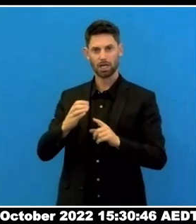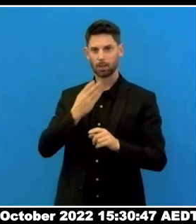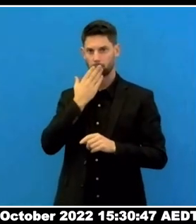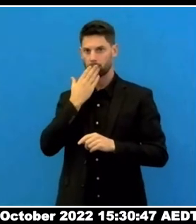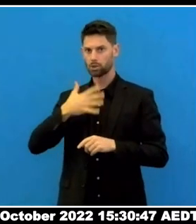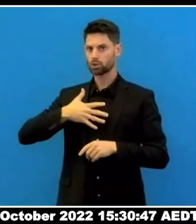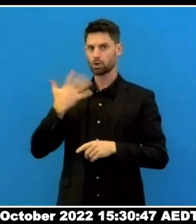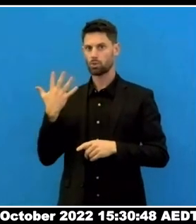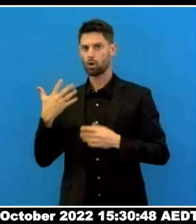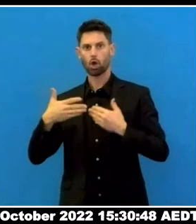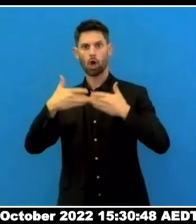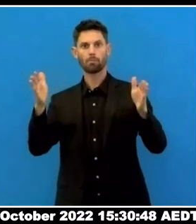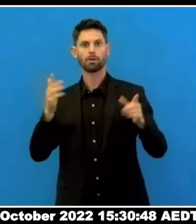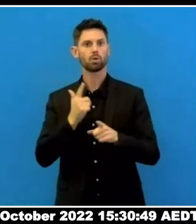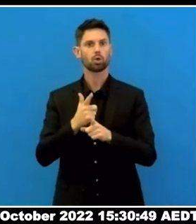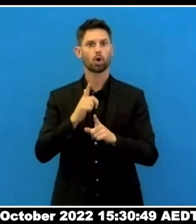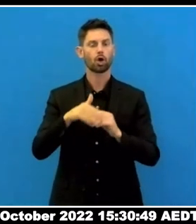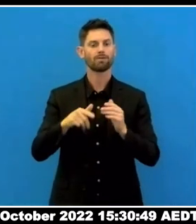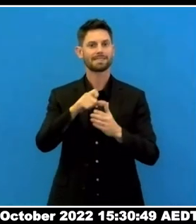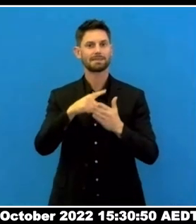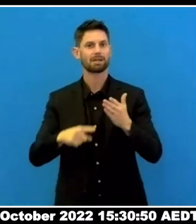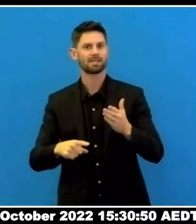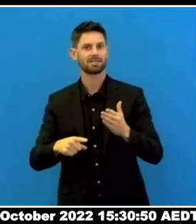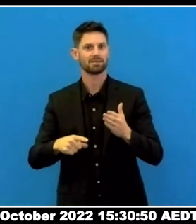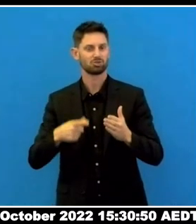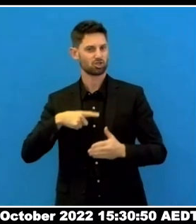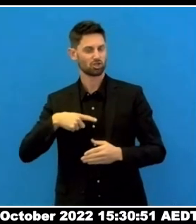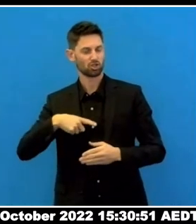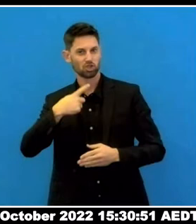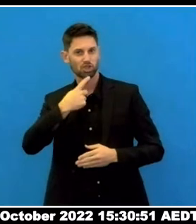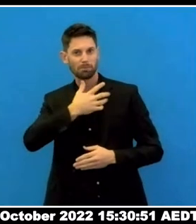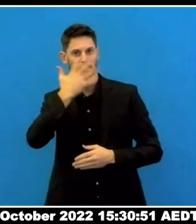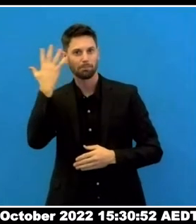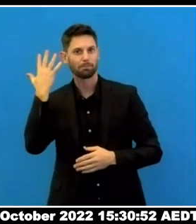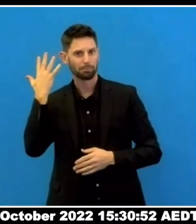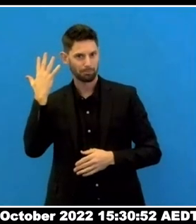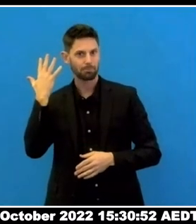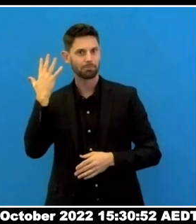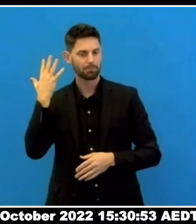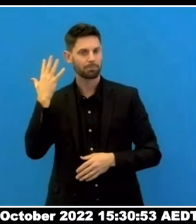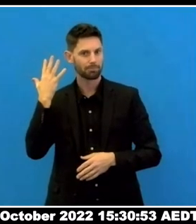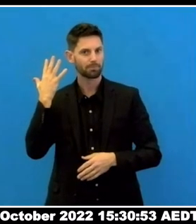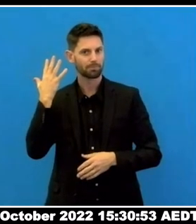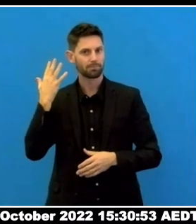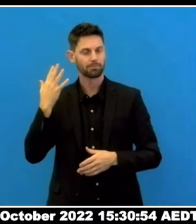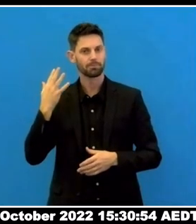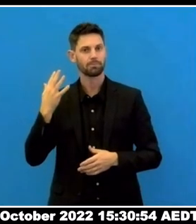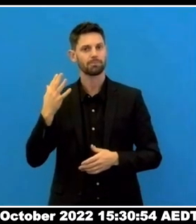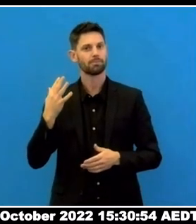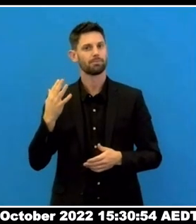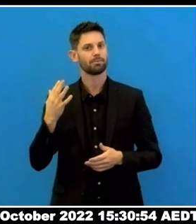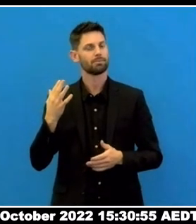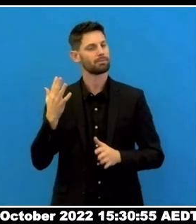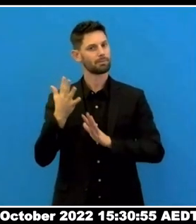They don't want to talk about, you know, the the something